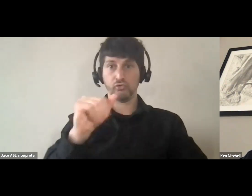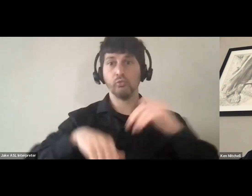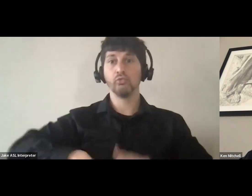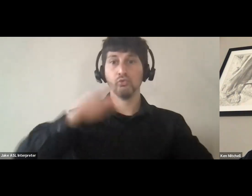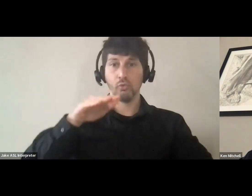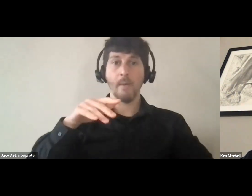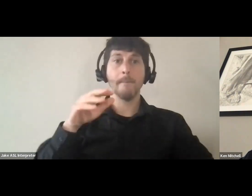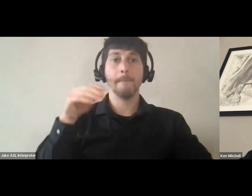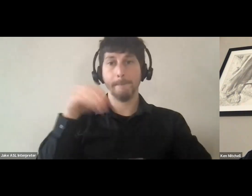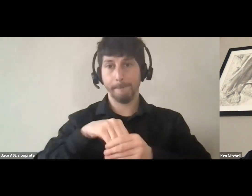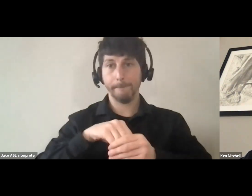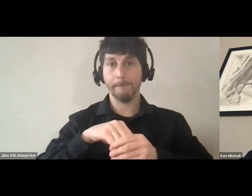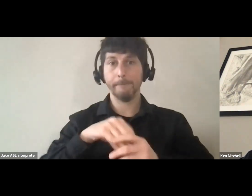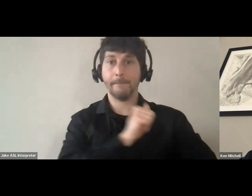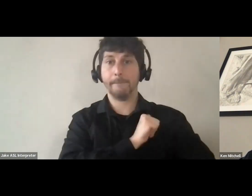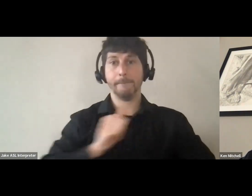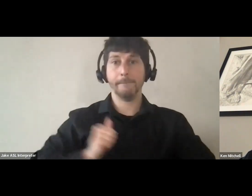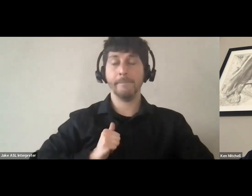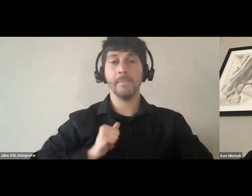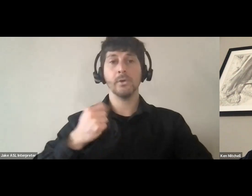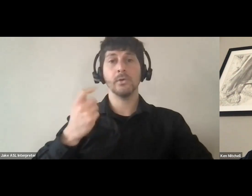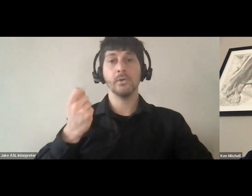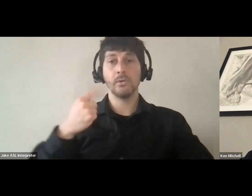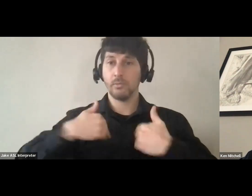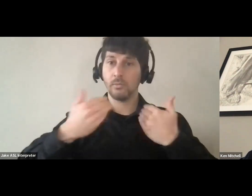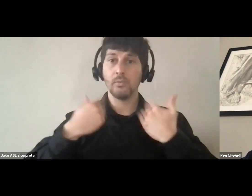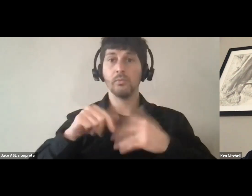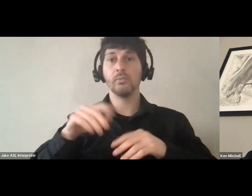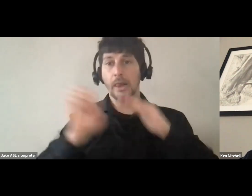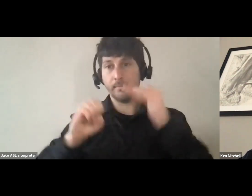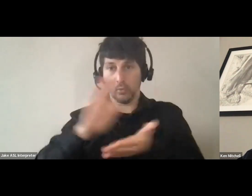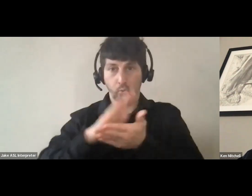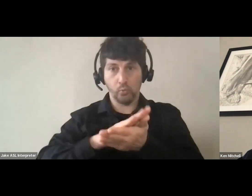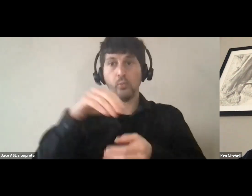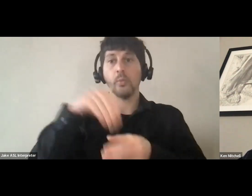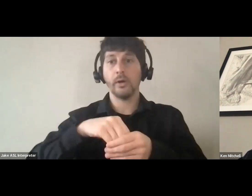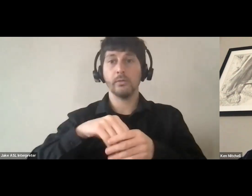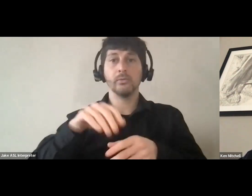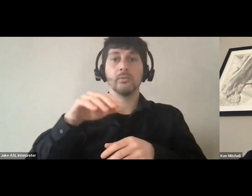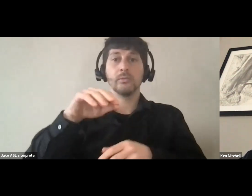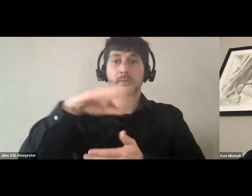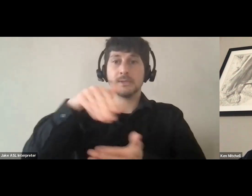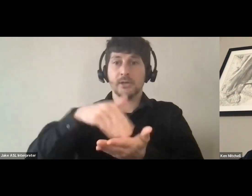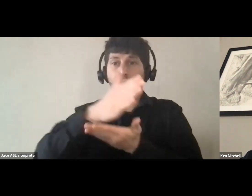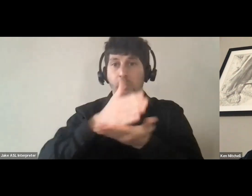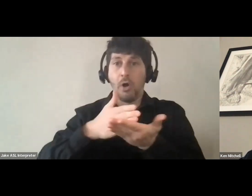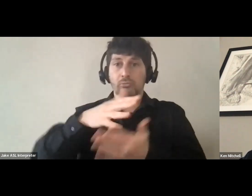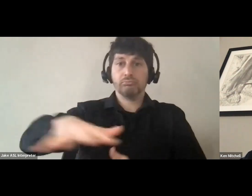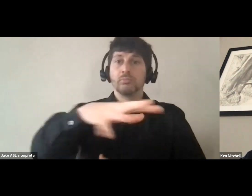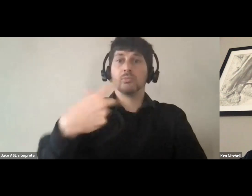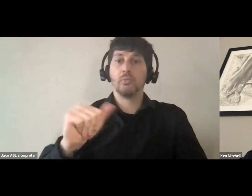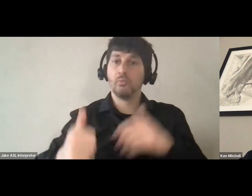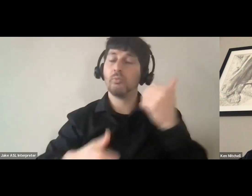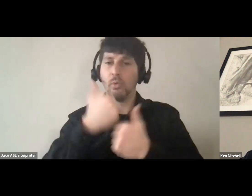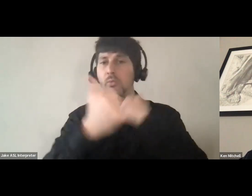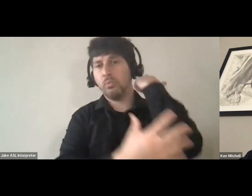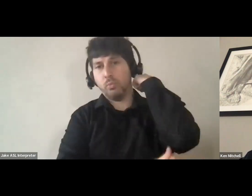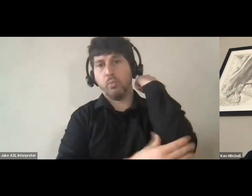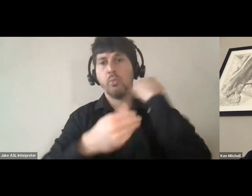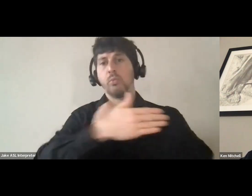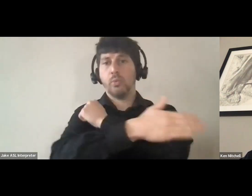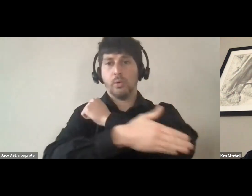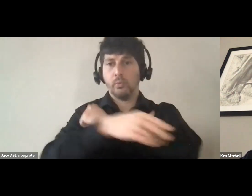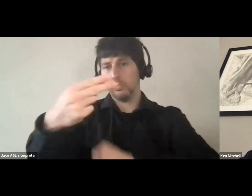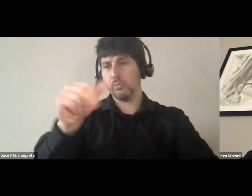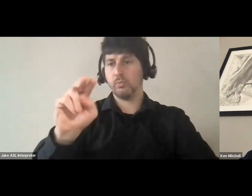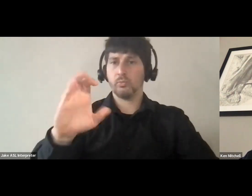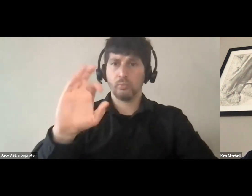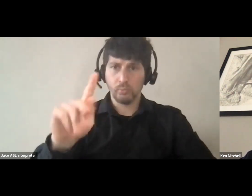And, so for some of you guys who may not have read the bio, I'm from Atlanta, Georgia.